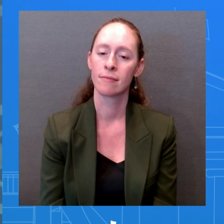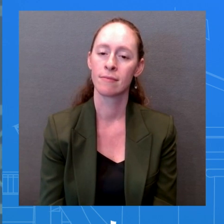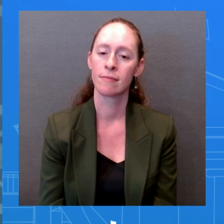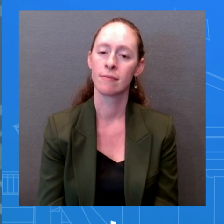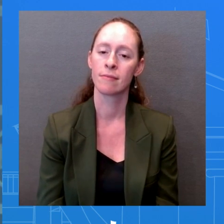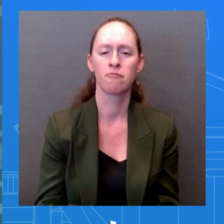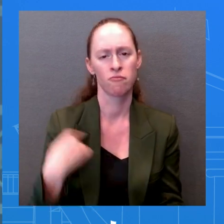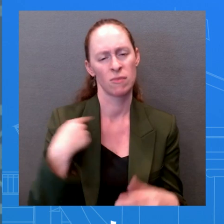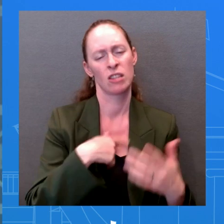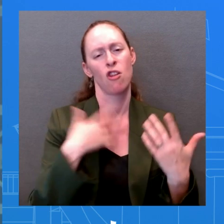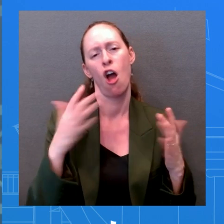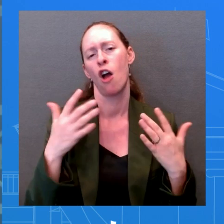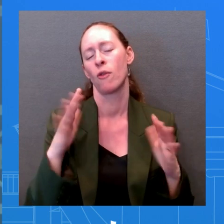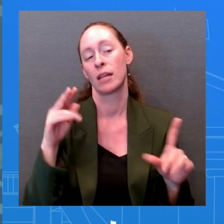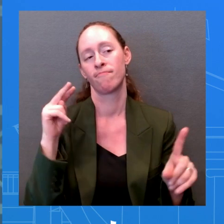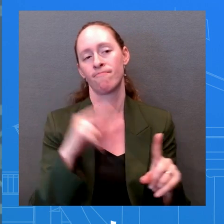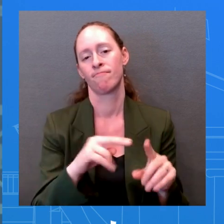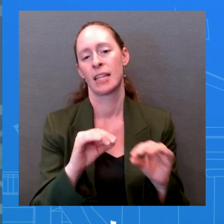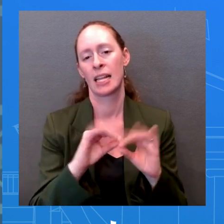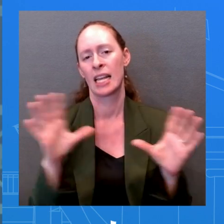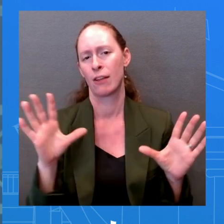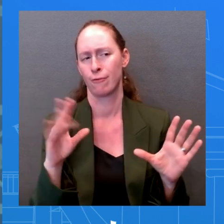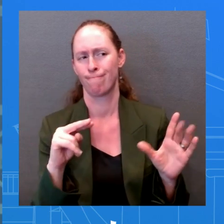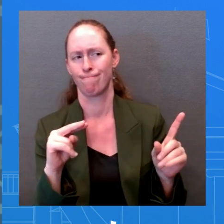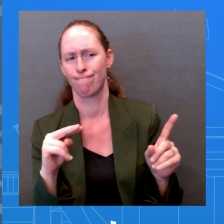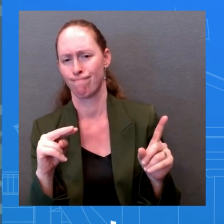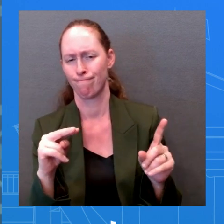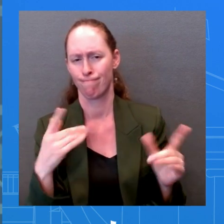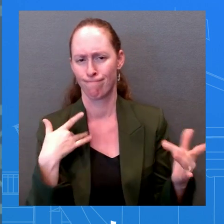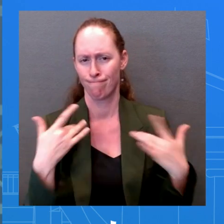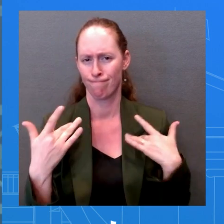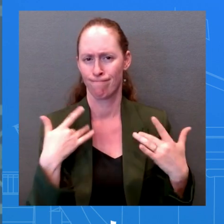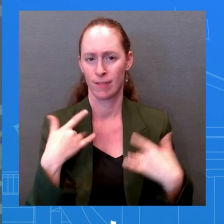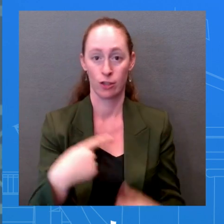even as Russia prosecutes a war of aggression in Ukraine, a brutal war,